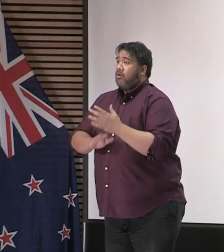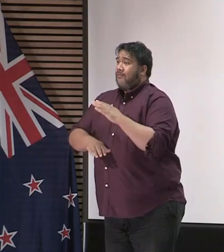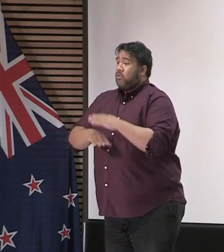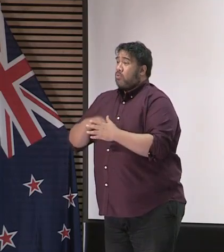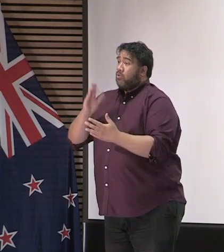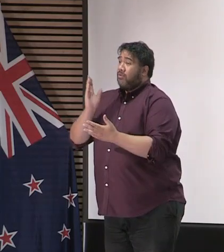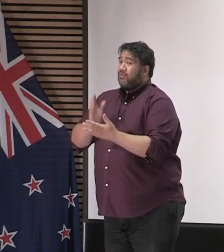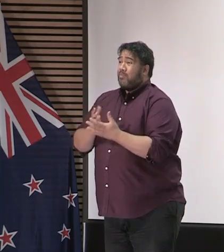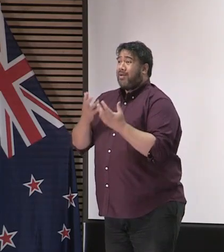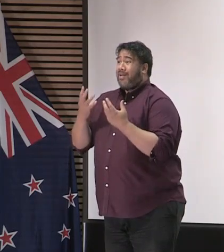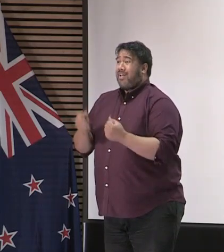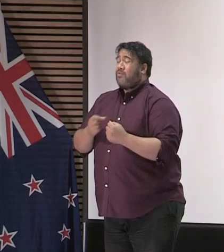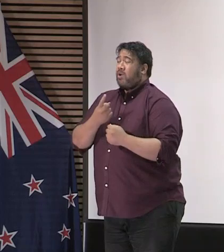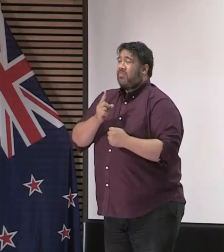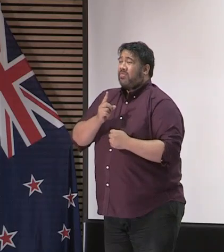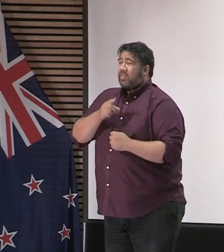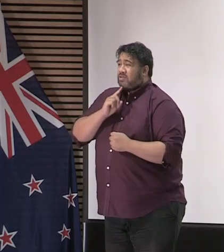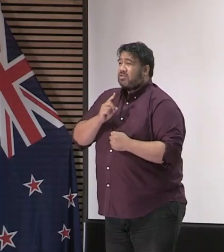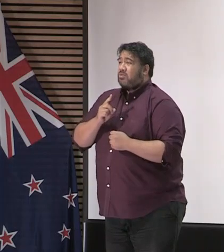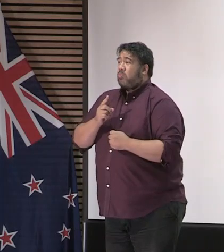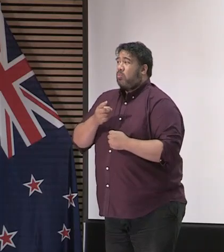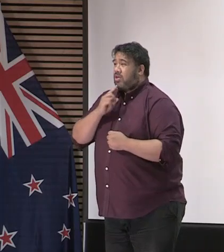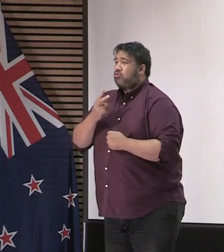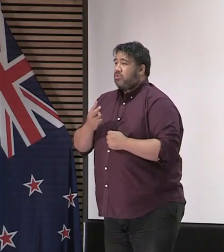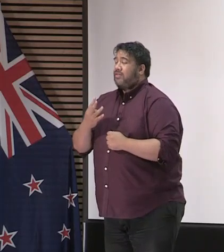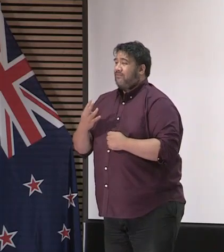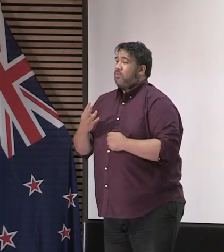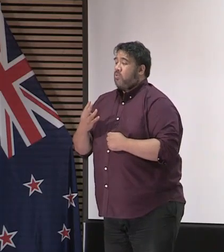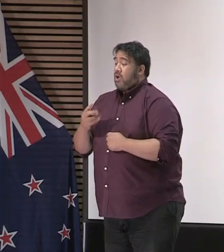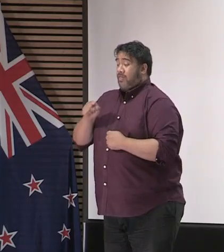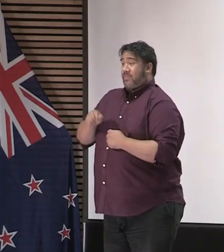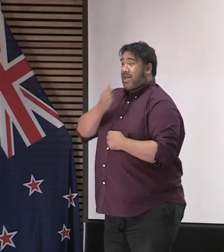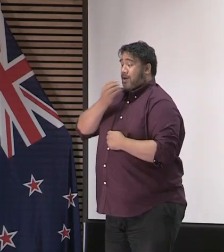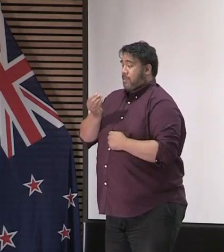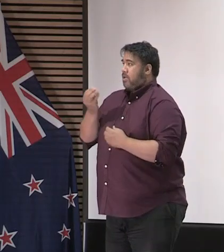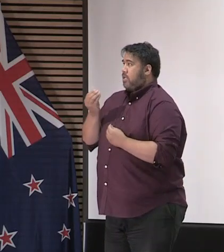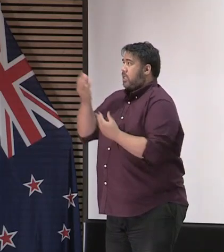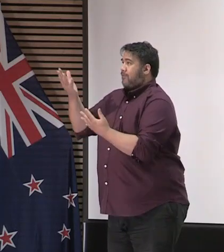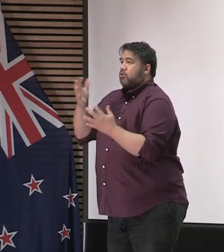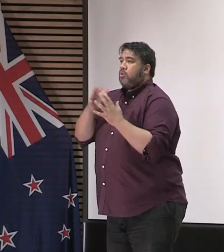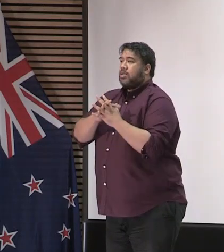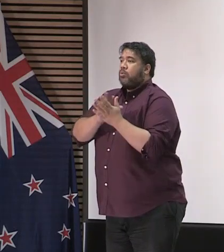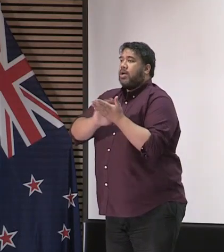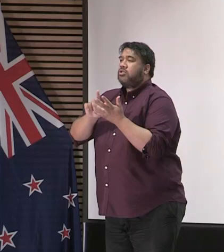deaths to report, and New Zealand's total number of